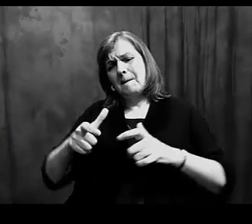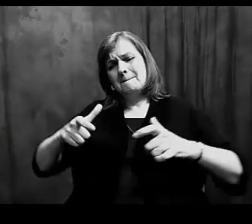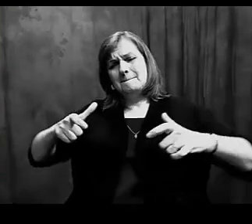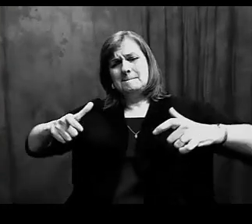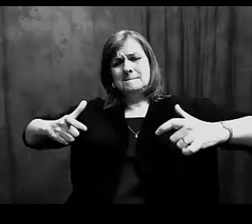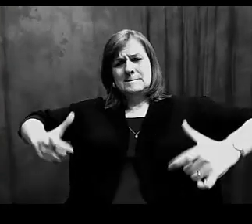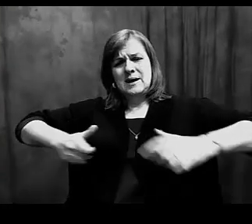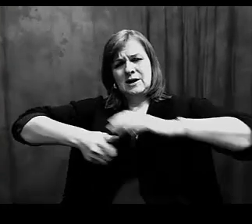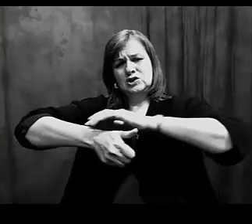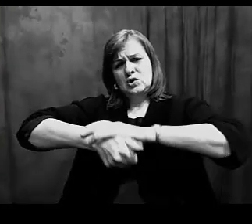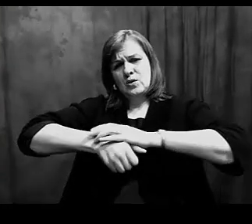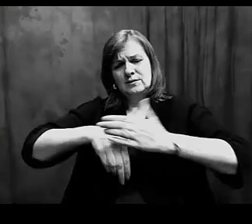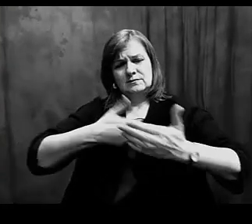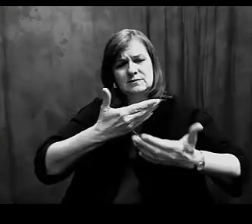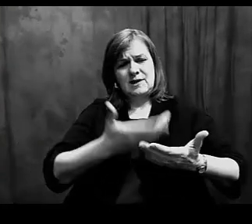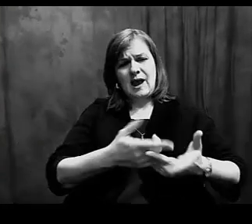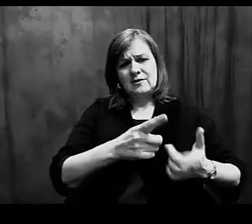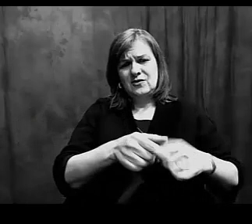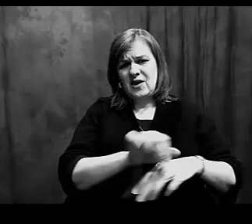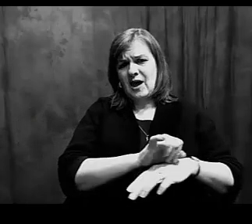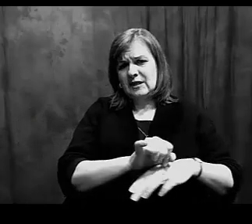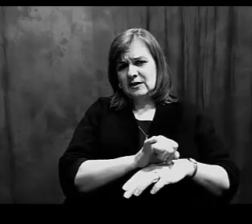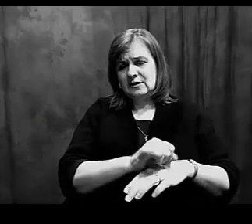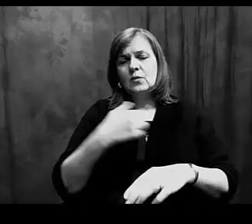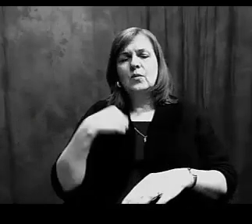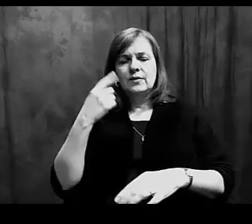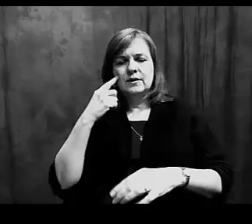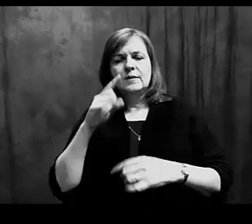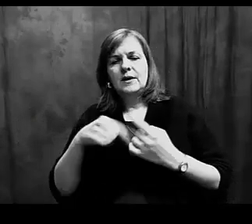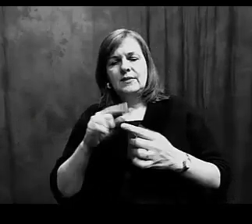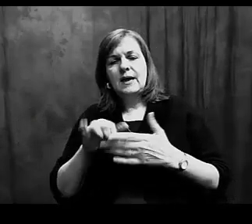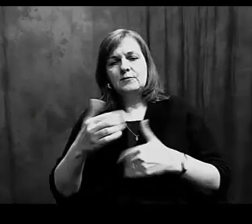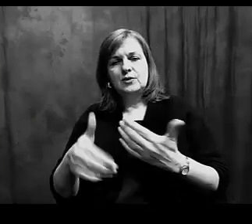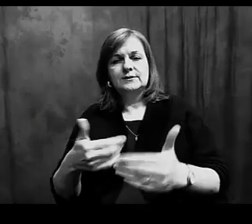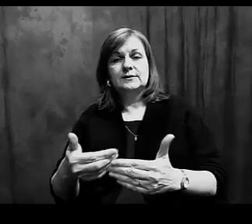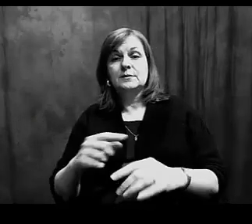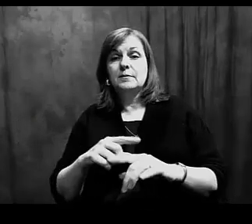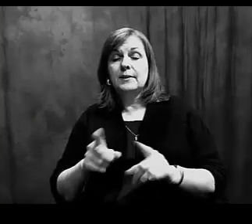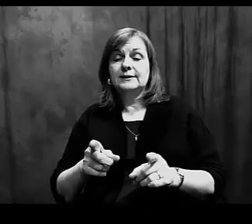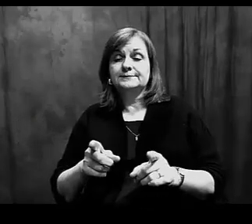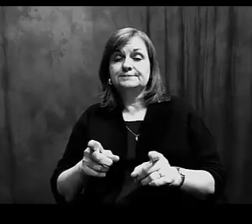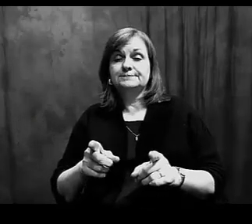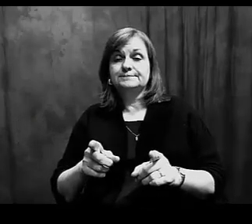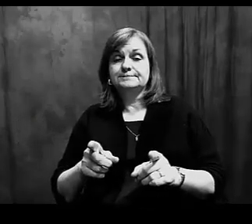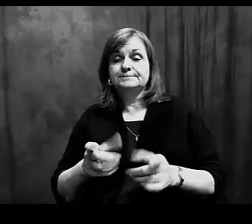on the Galapagos so we'll look at this and we will think about the process